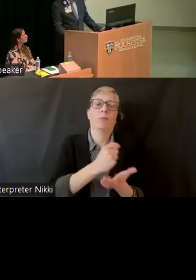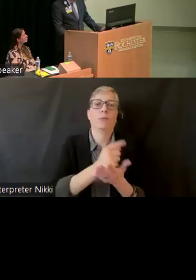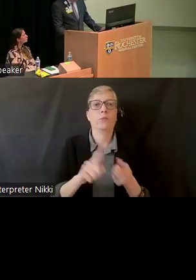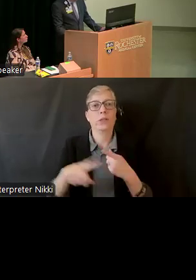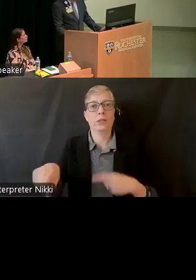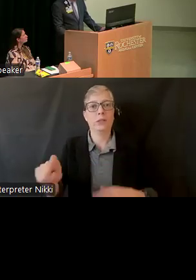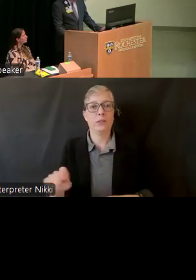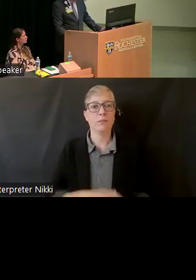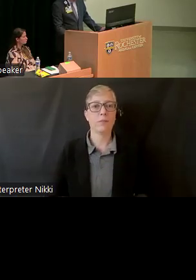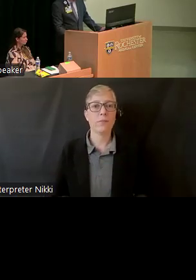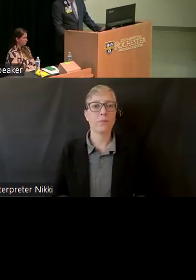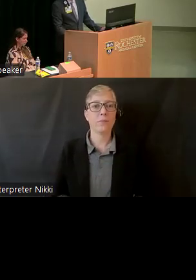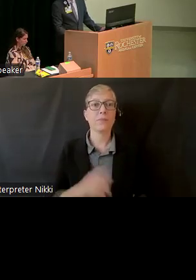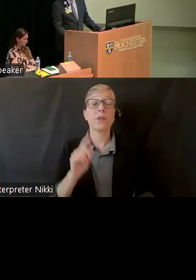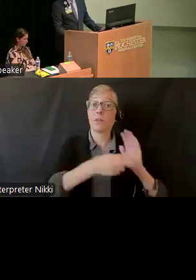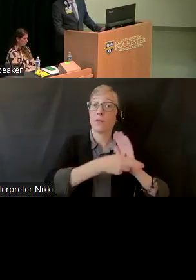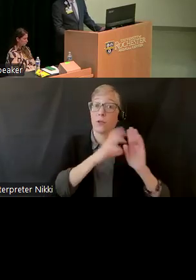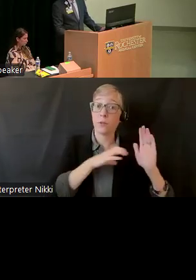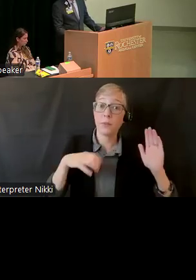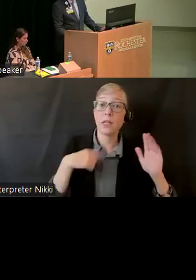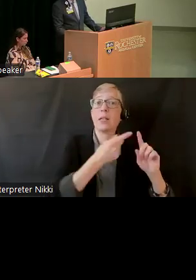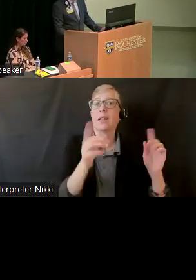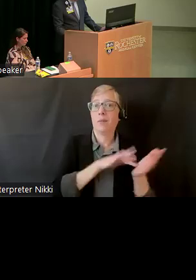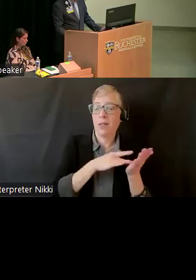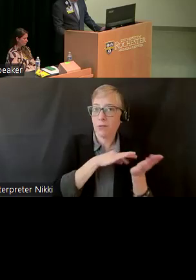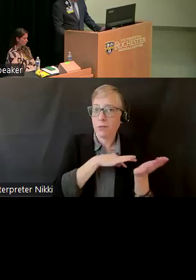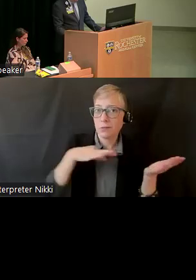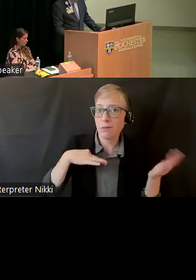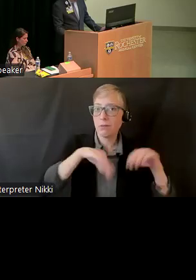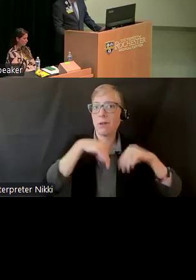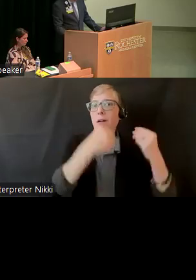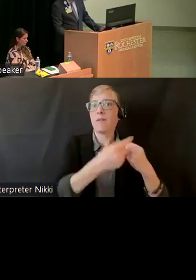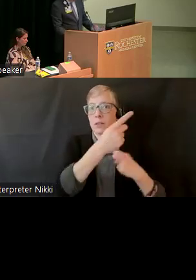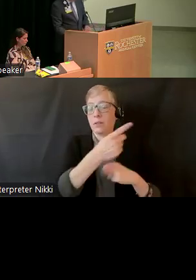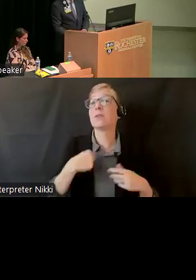and credentials review committee and the medical staff office it involved multiple iterations over